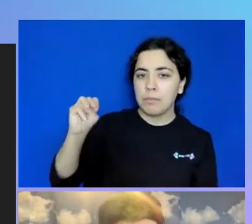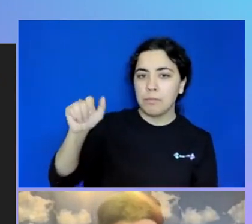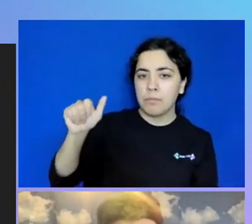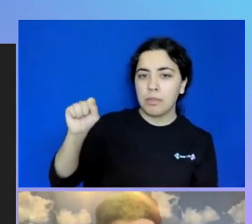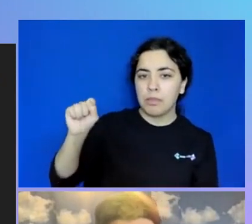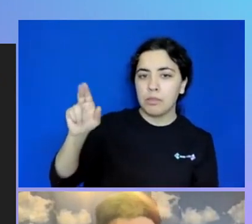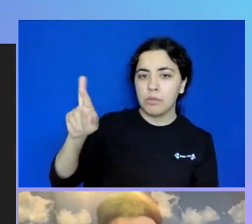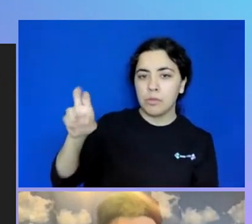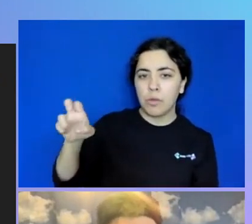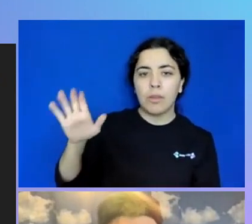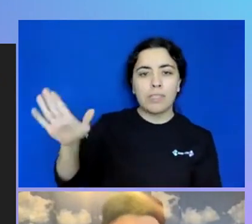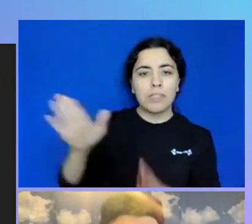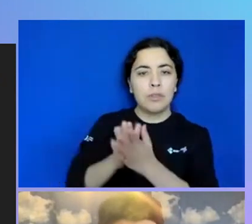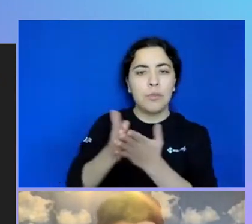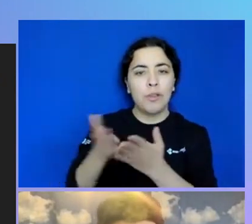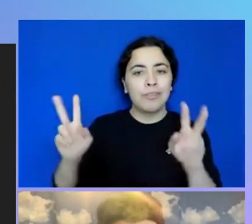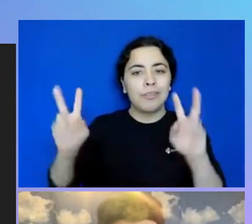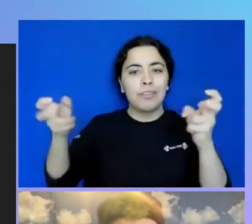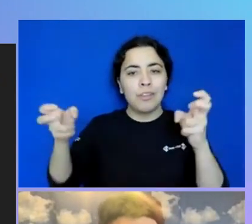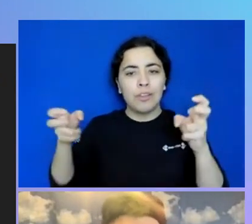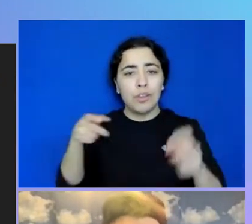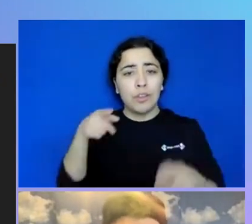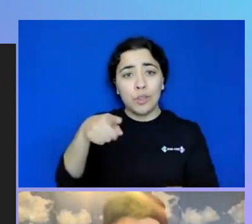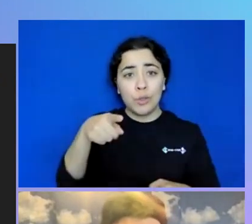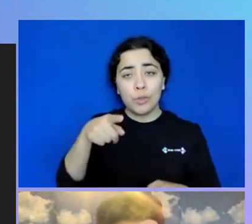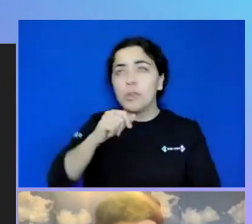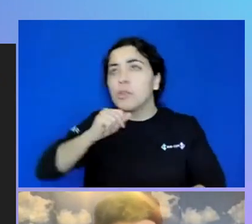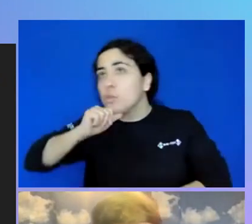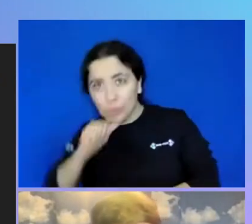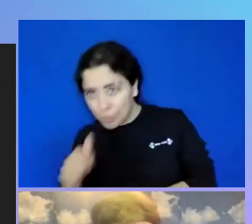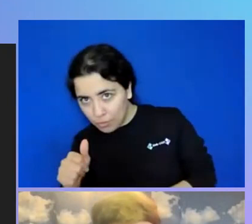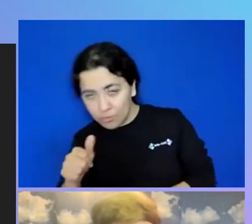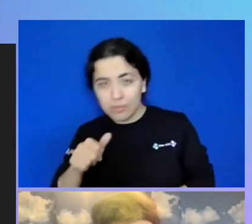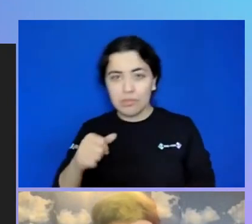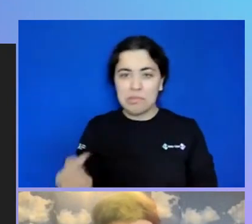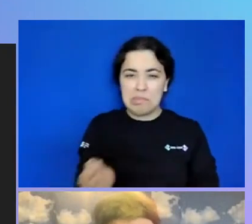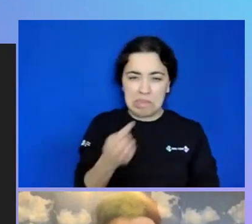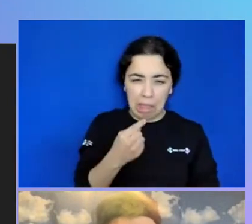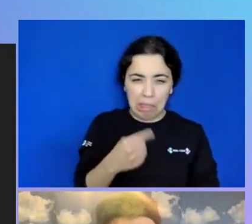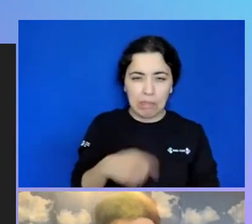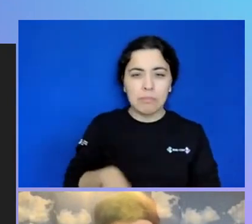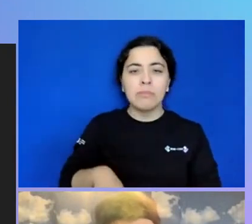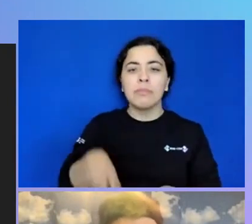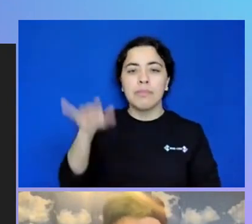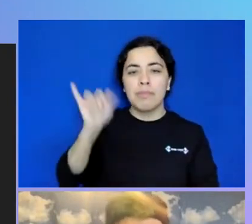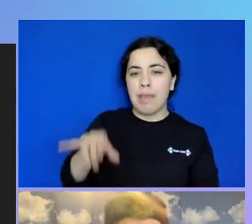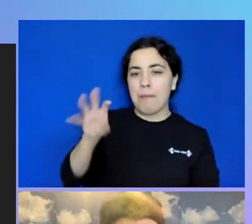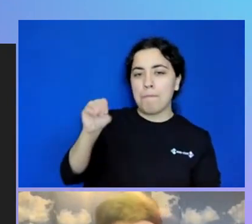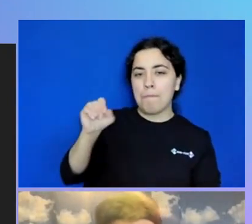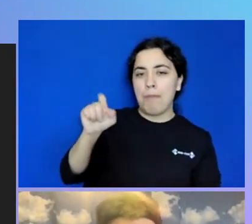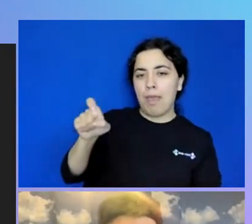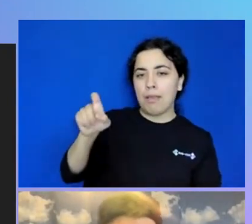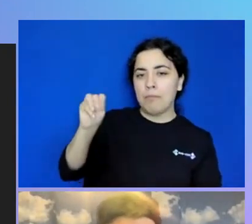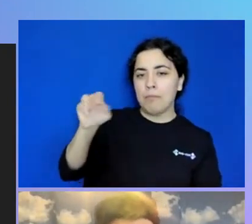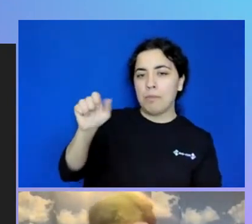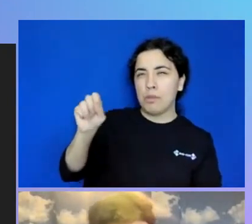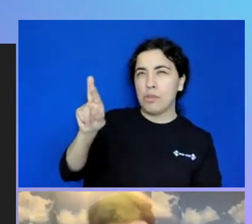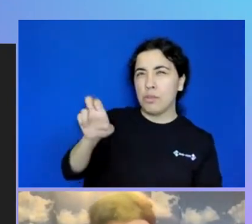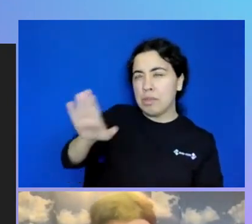imposter syndrome and burnout. And it has a lot of exercises in it to help increase your own